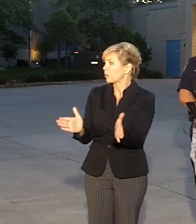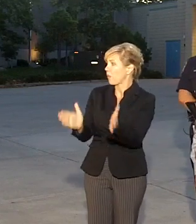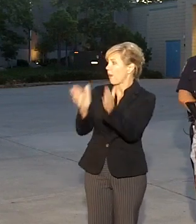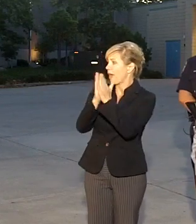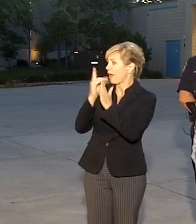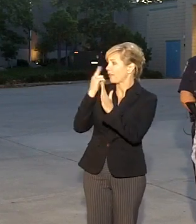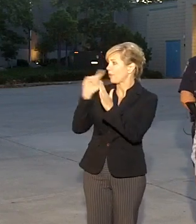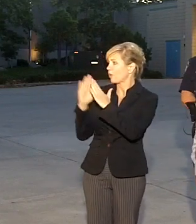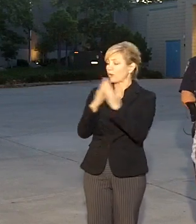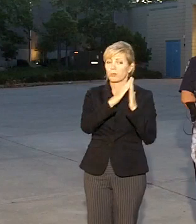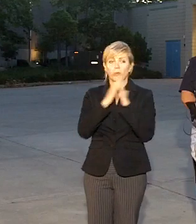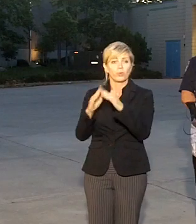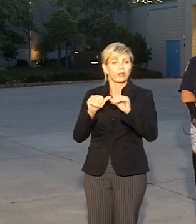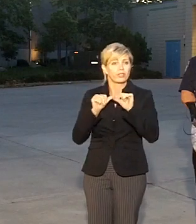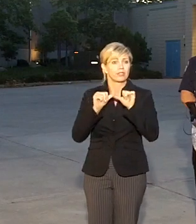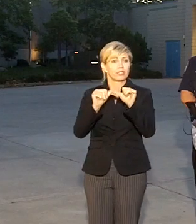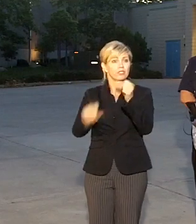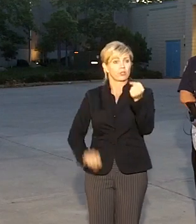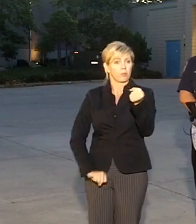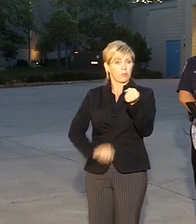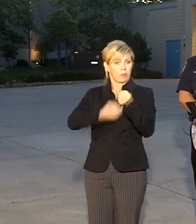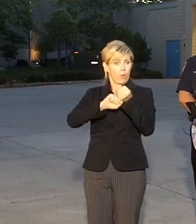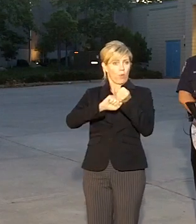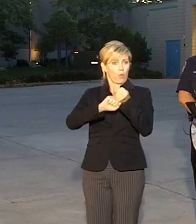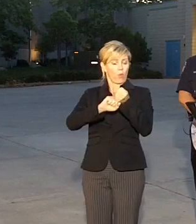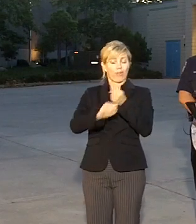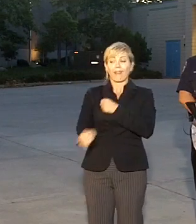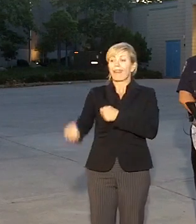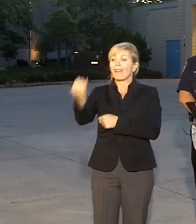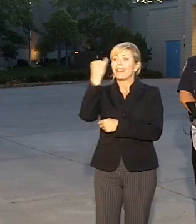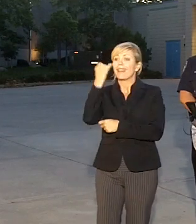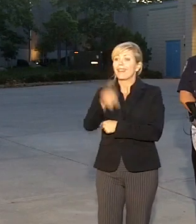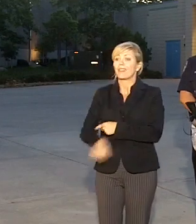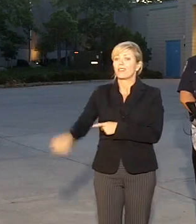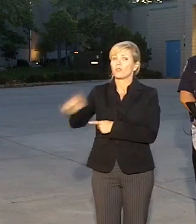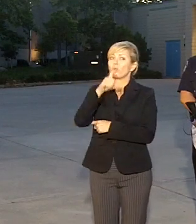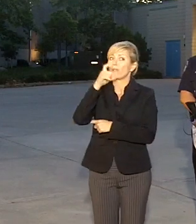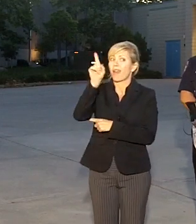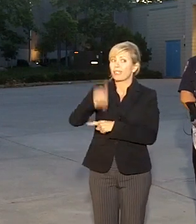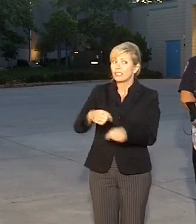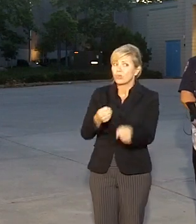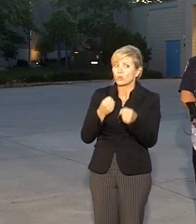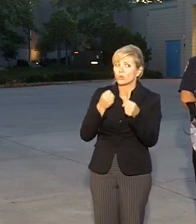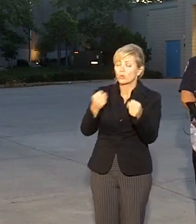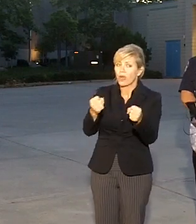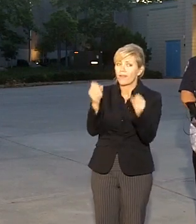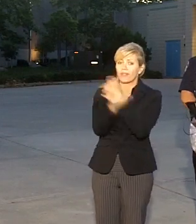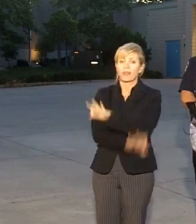those of you who do not have to be on the roads it's important that we try and keep the roads open